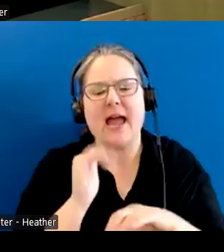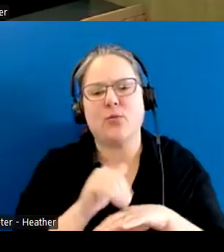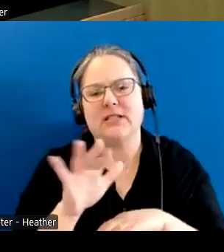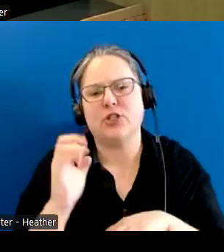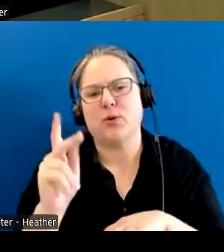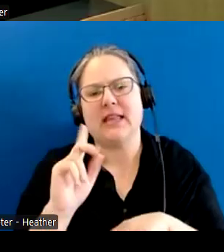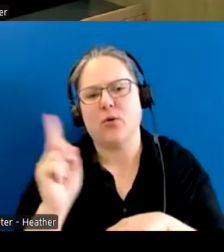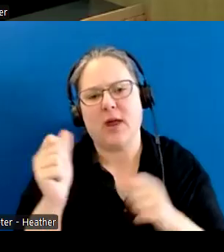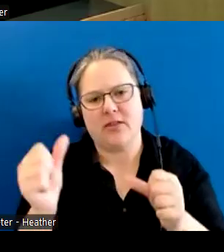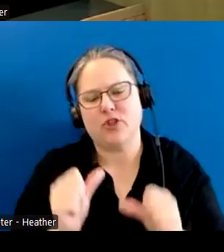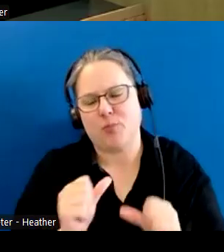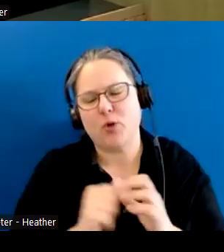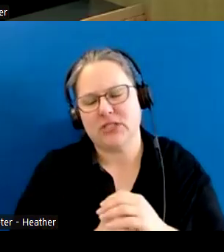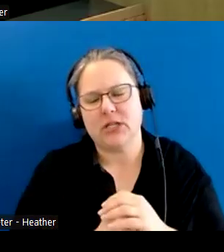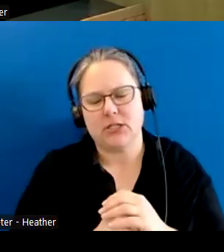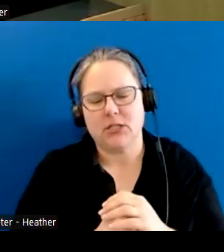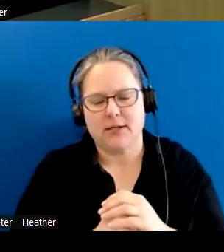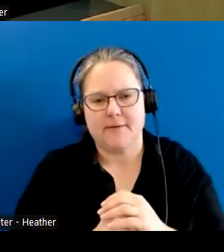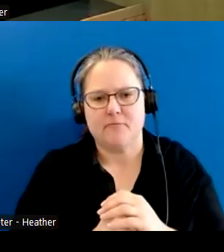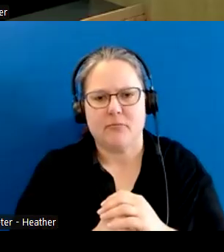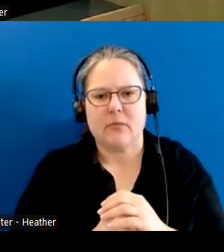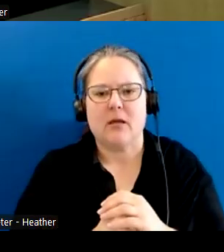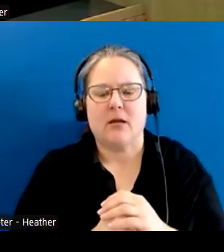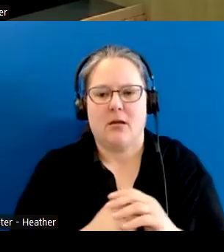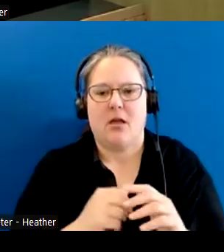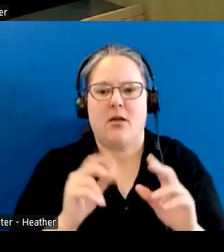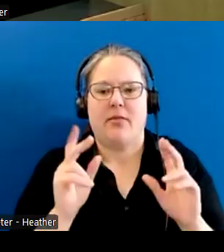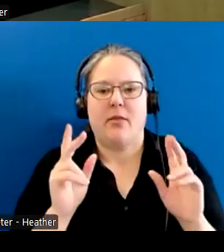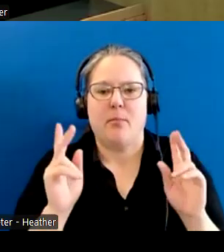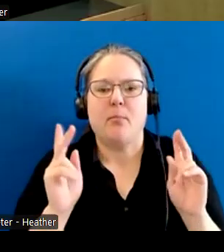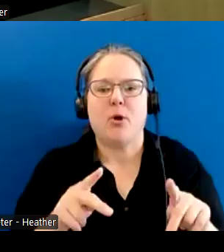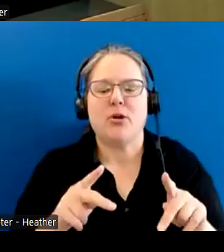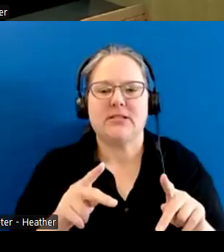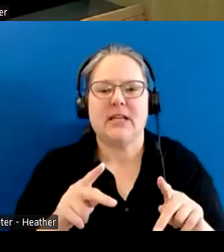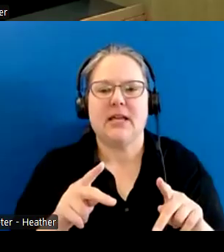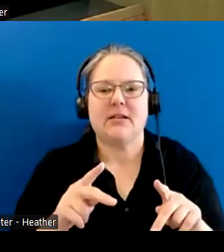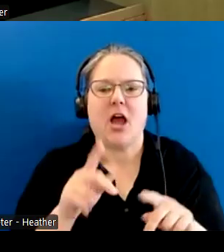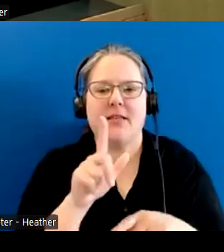they are posted. So, there's a number of uh the person I mentioned, Kierney Richwood, she has the